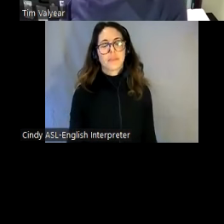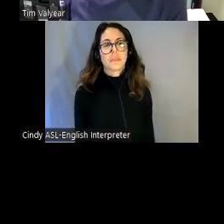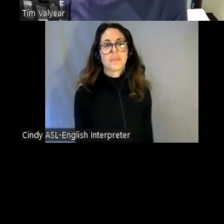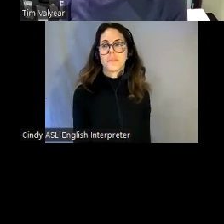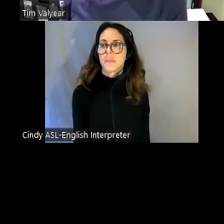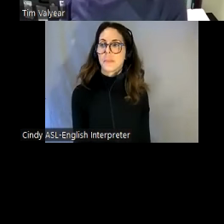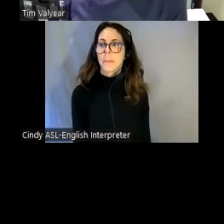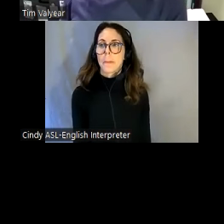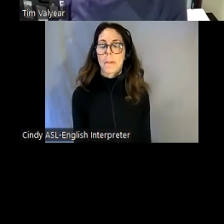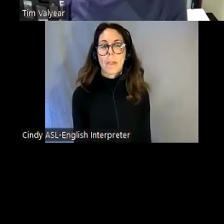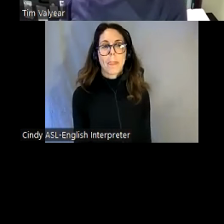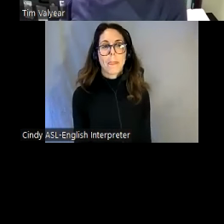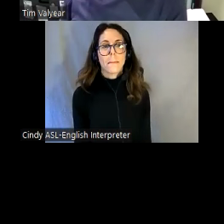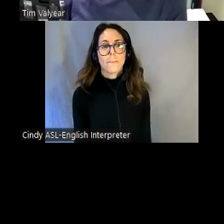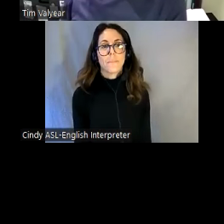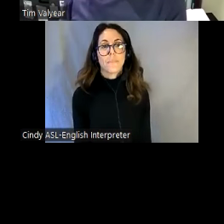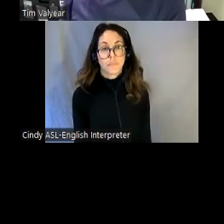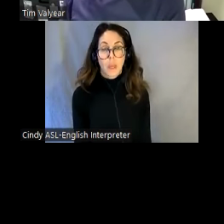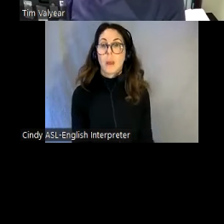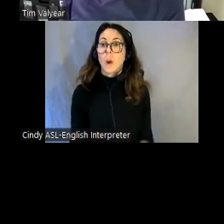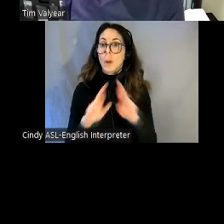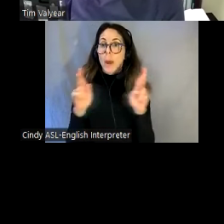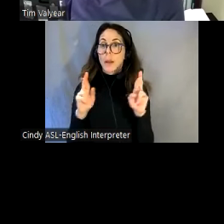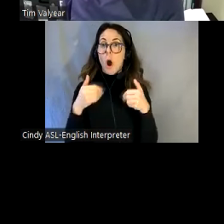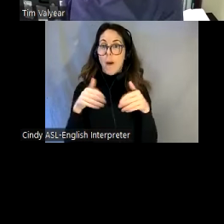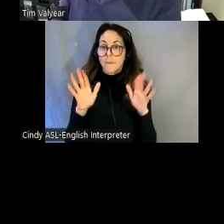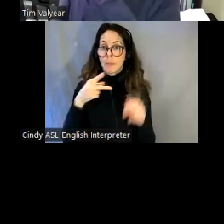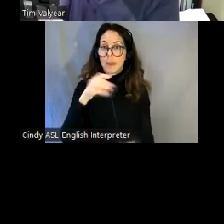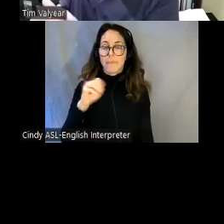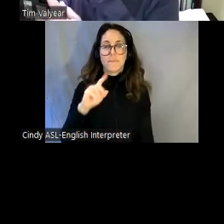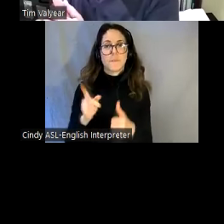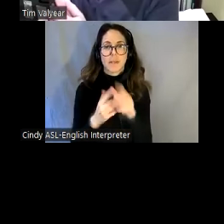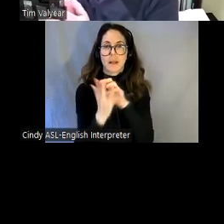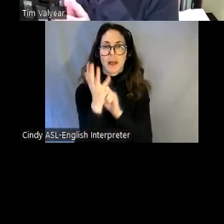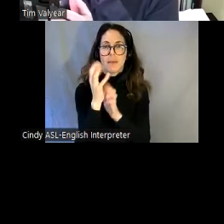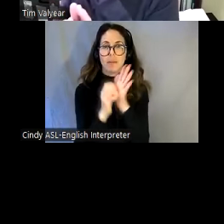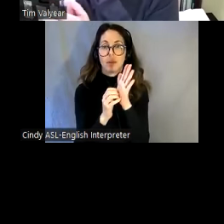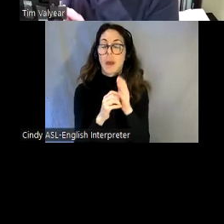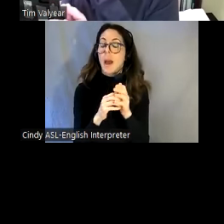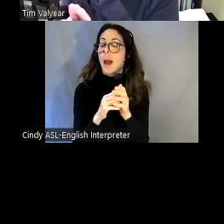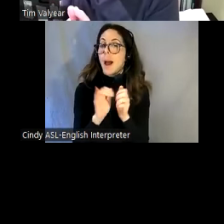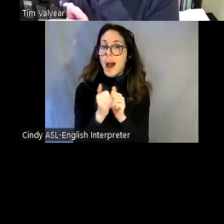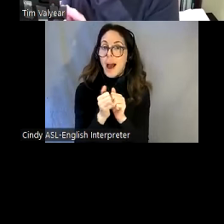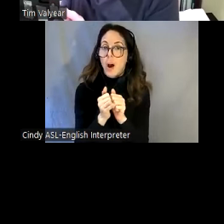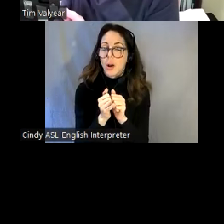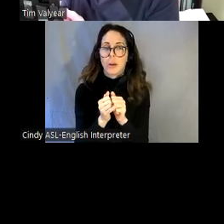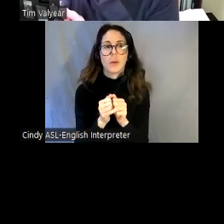the gown. Clean would be on the inside. The inside parts.